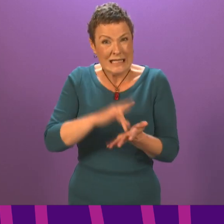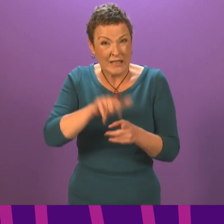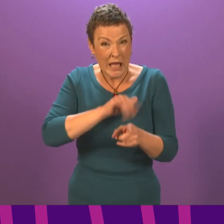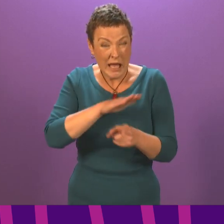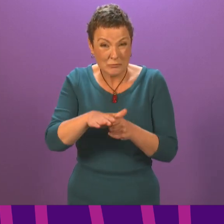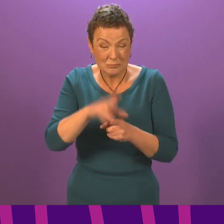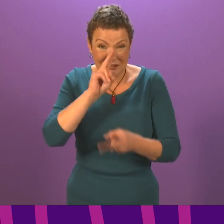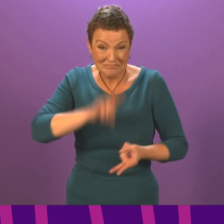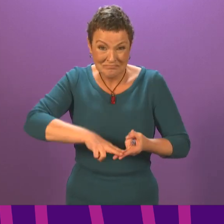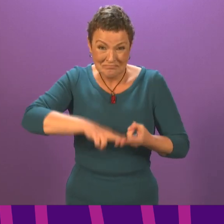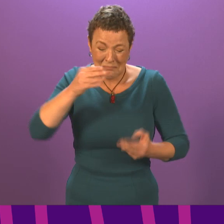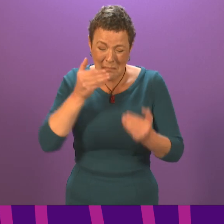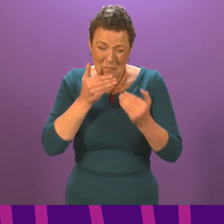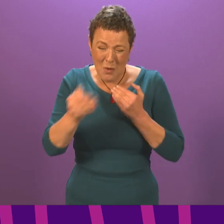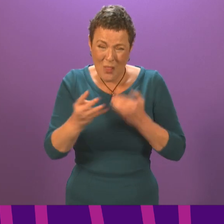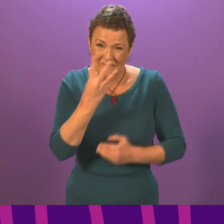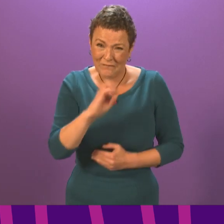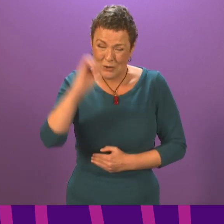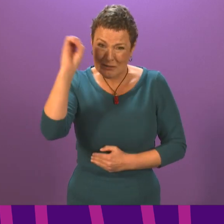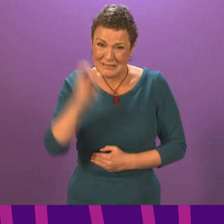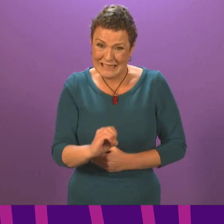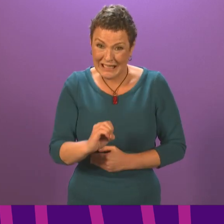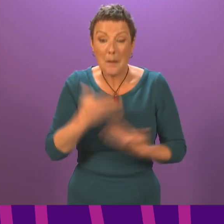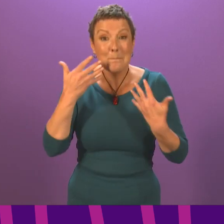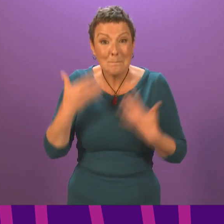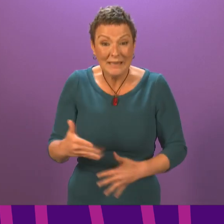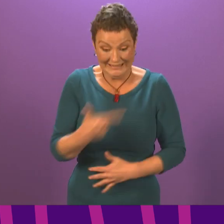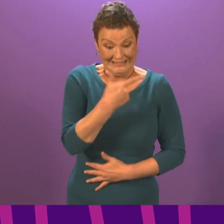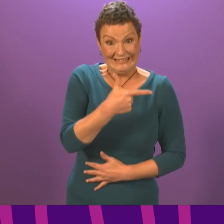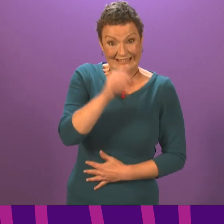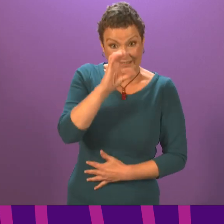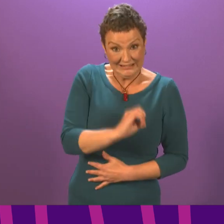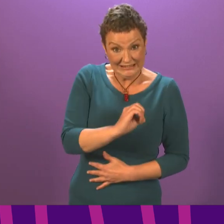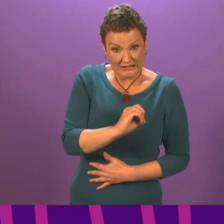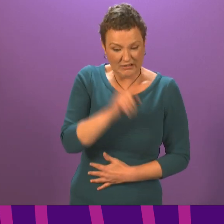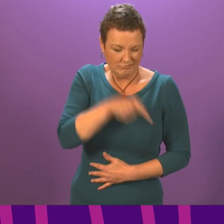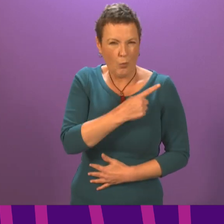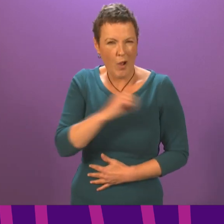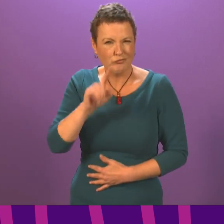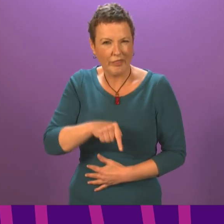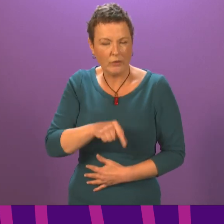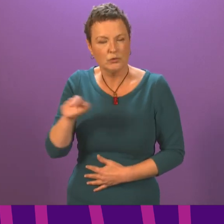more than 40 per cent, from 70 cases to 100 cases per 100,000 of the population. The numbers